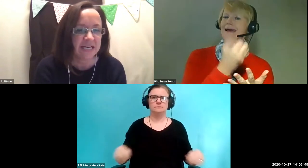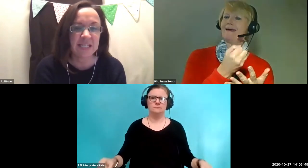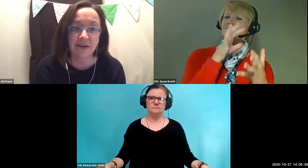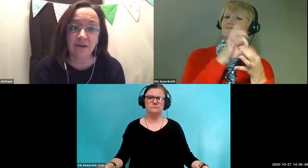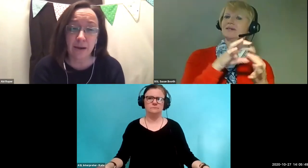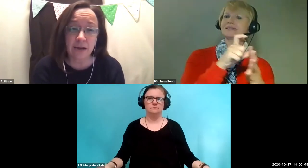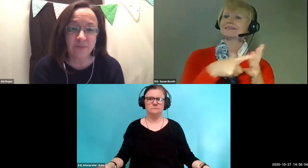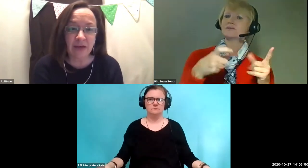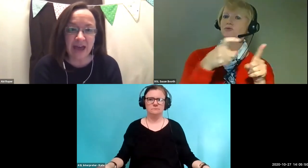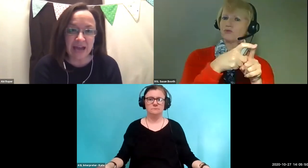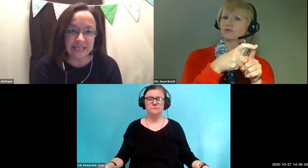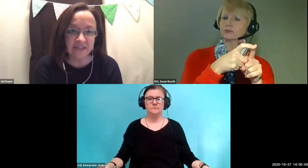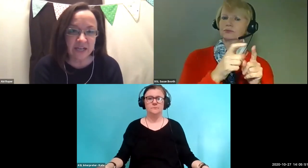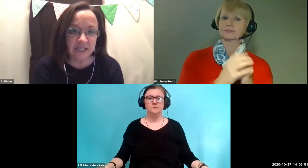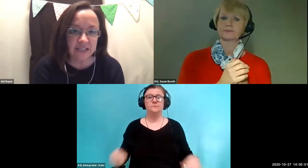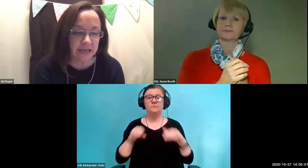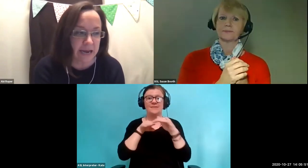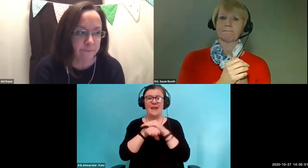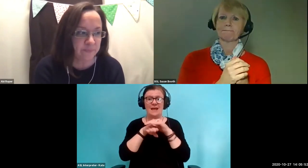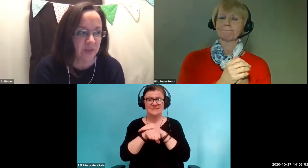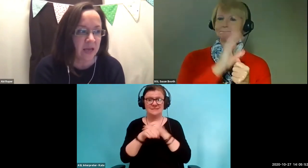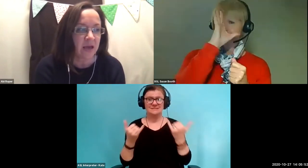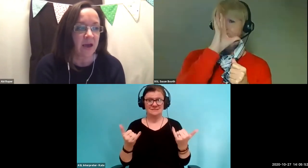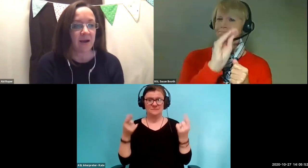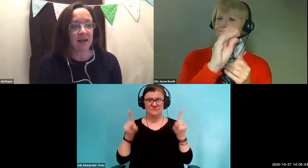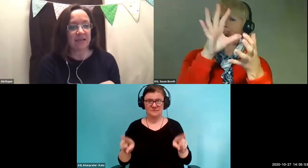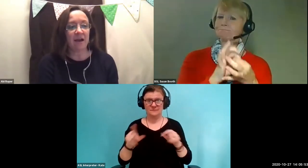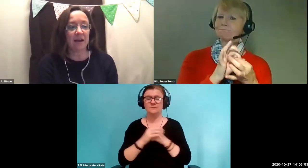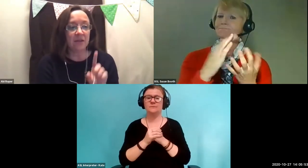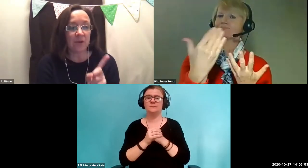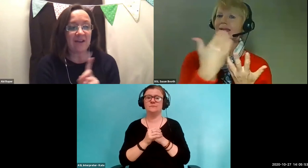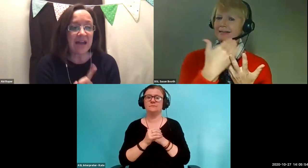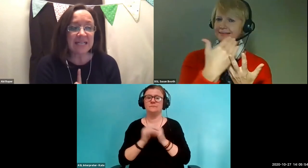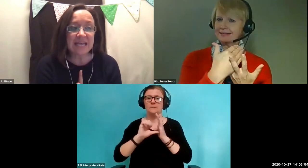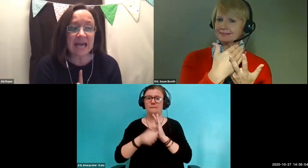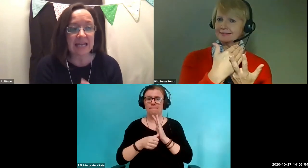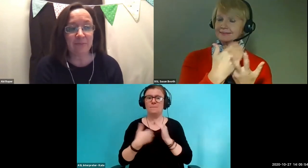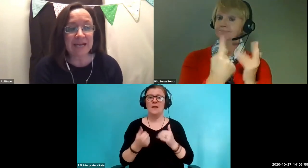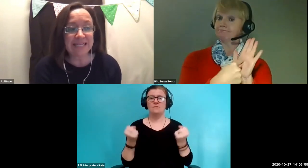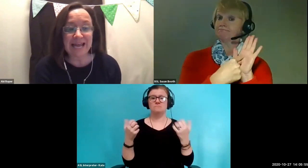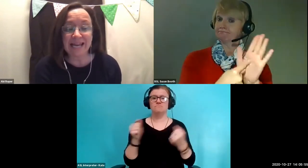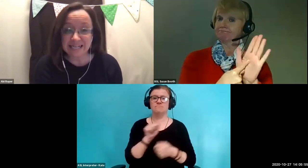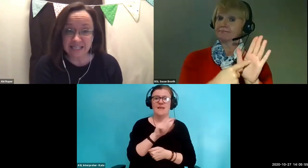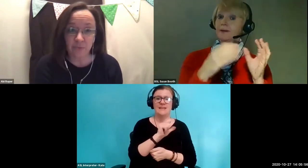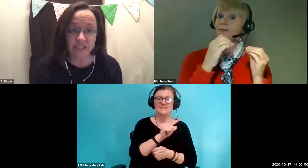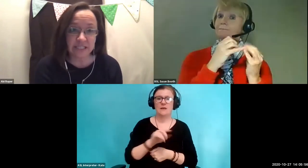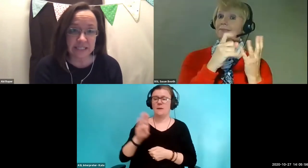So a note about the access features now I'd like to highlight that we have ASL and BSL interpreters